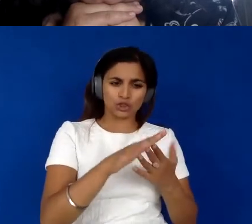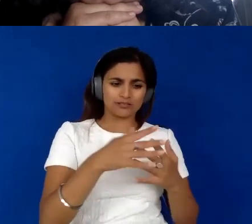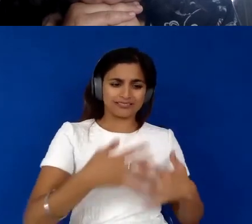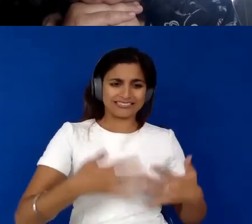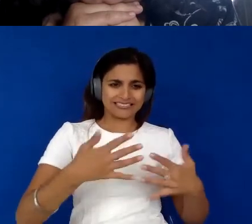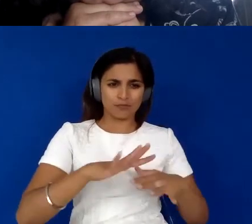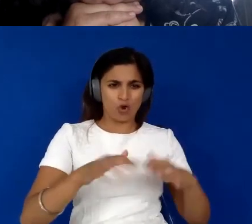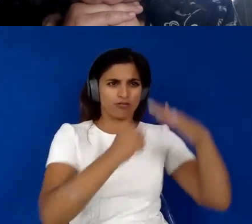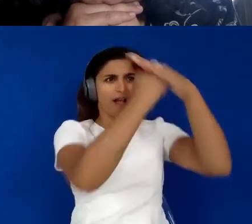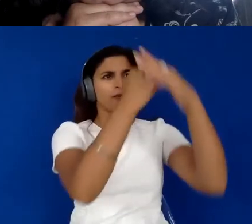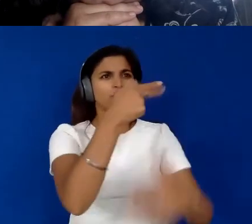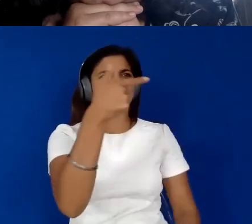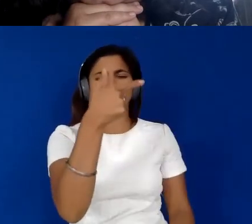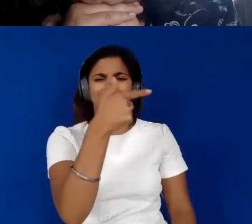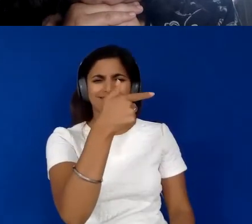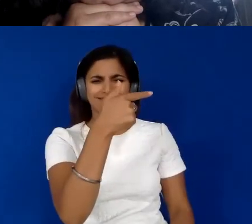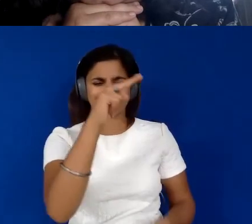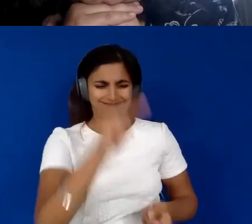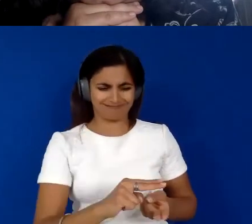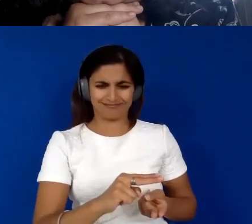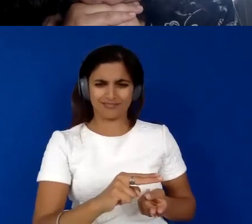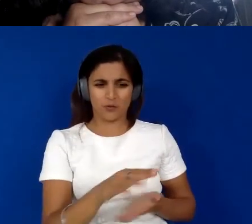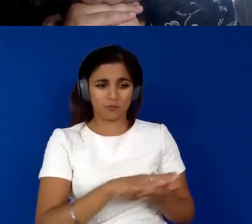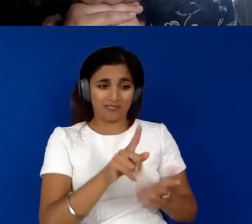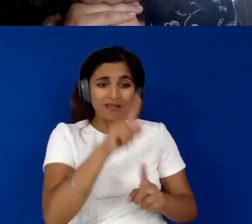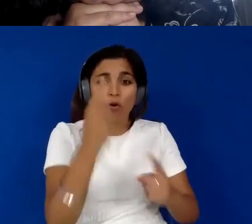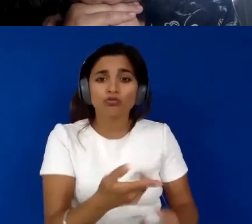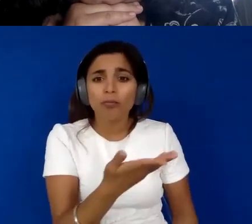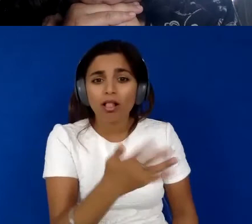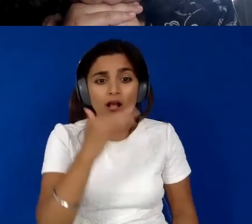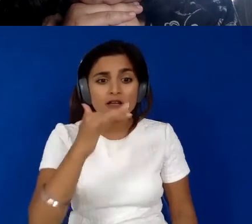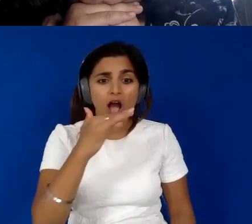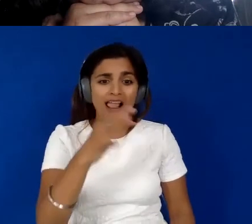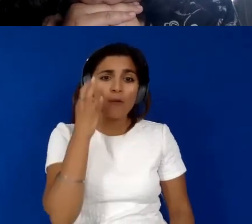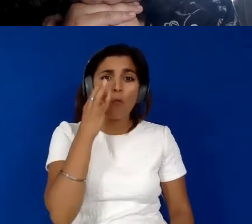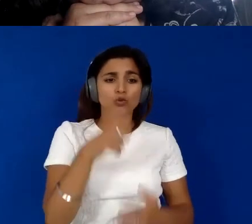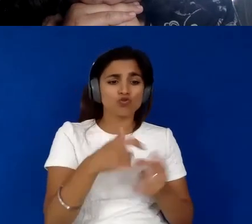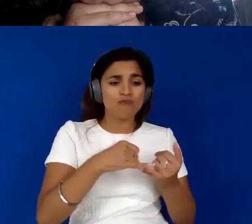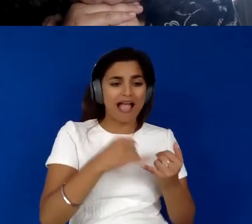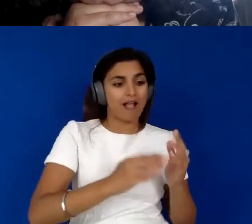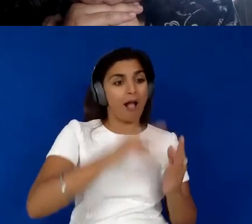them to notice like actually this can't this can't possibly be a good message because it doesn't work so you sometimes just have to debunk it in ways that are